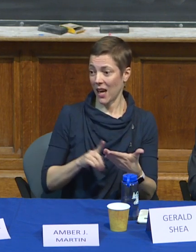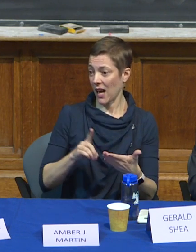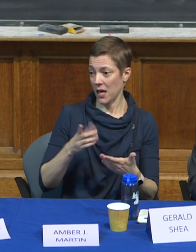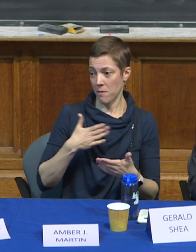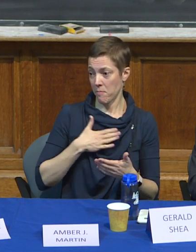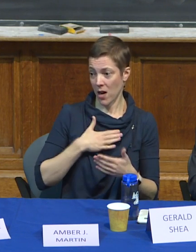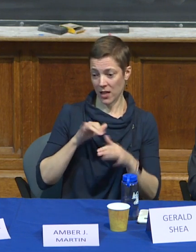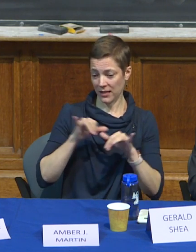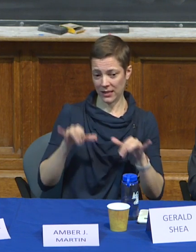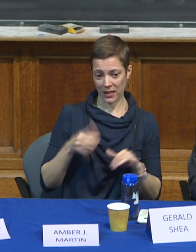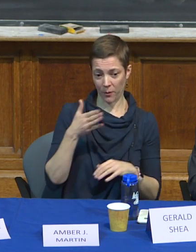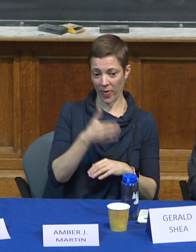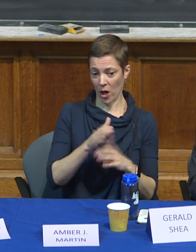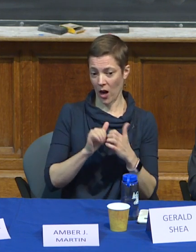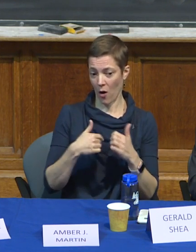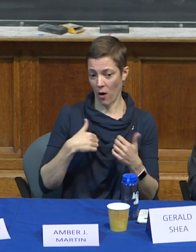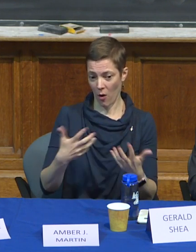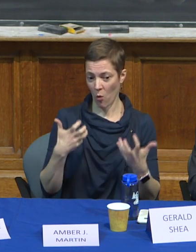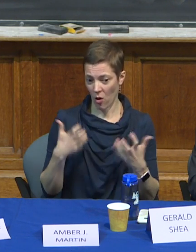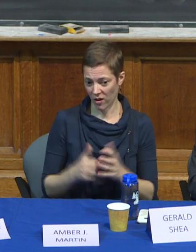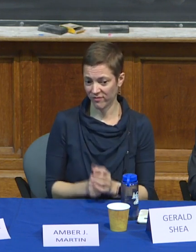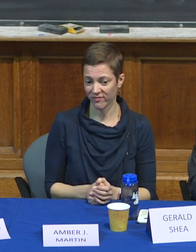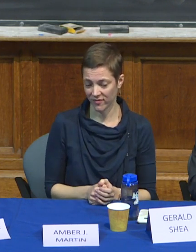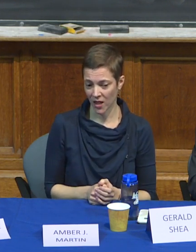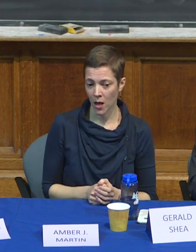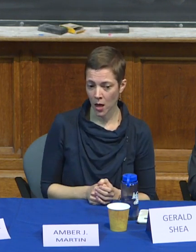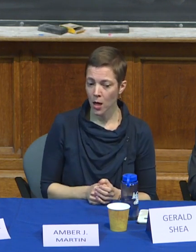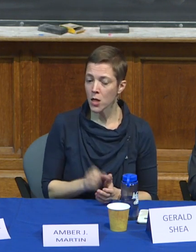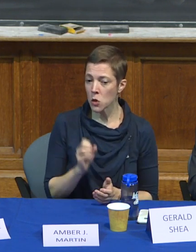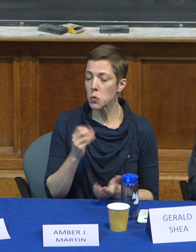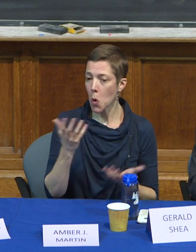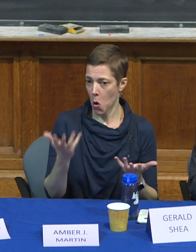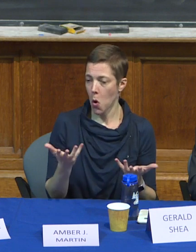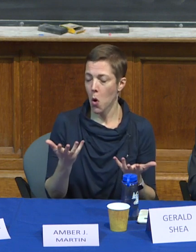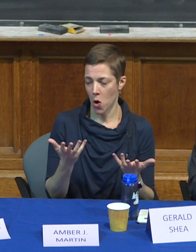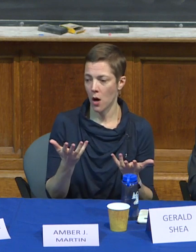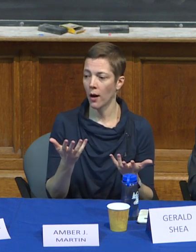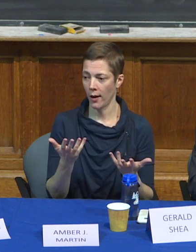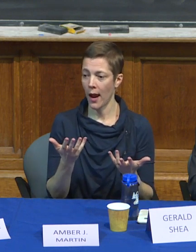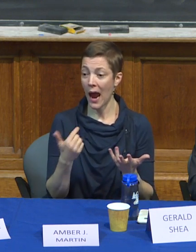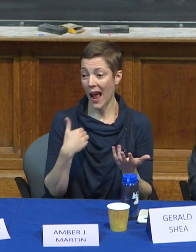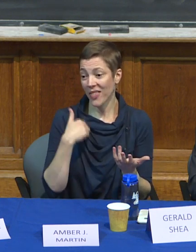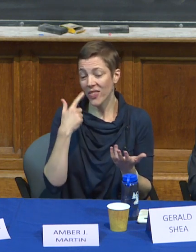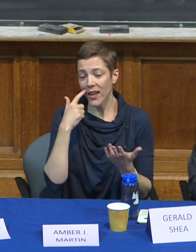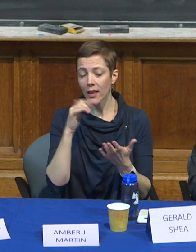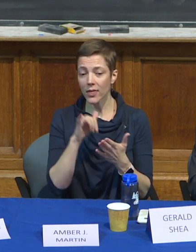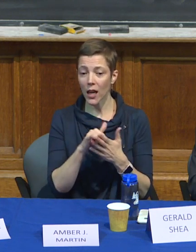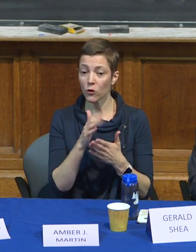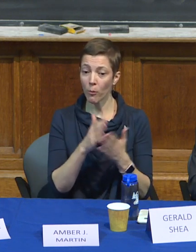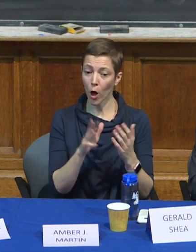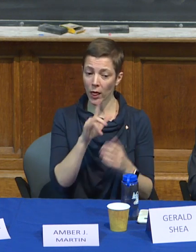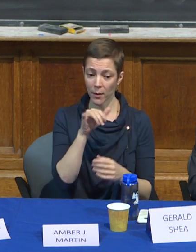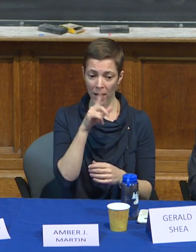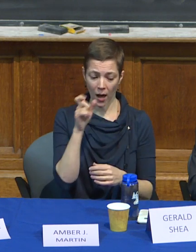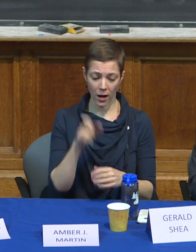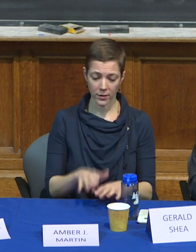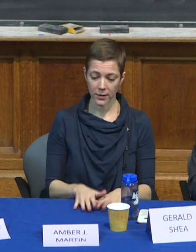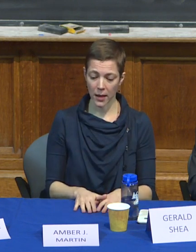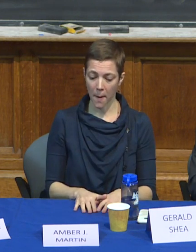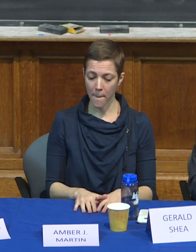They basically allow me to design the system there that I want, that works for me.